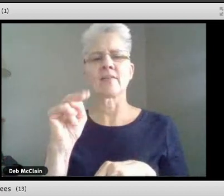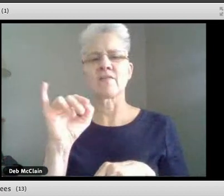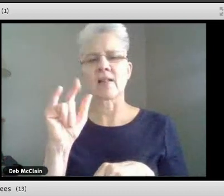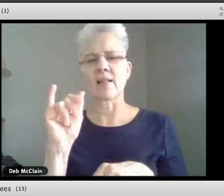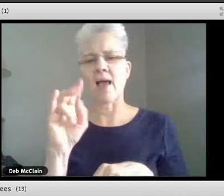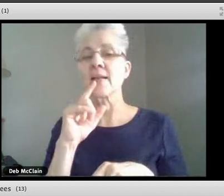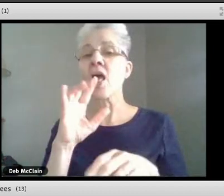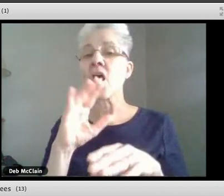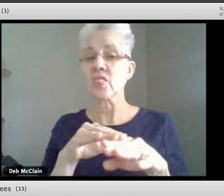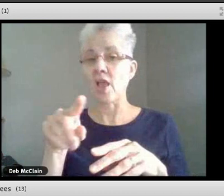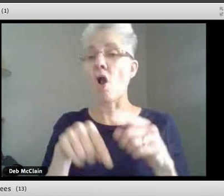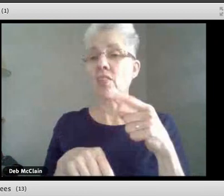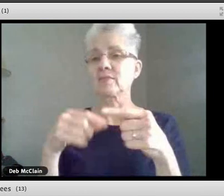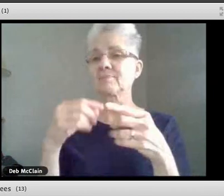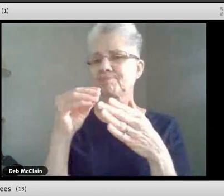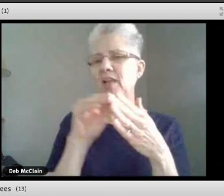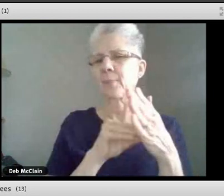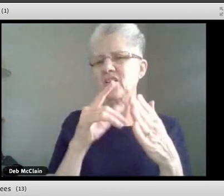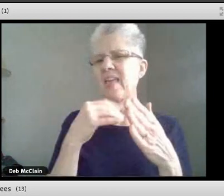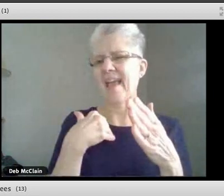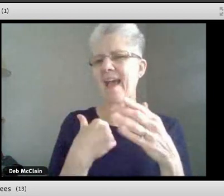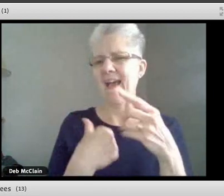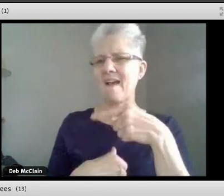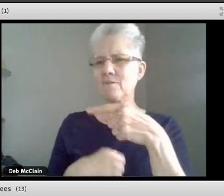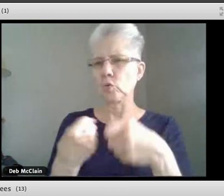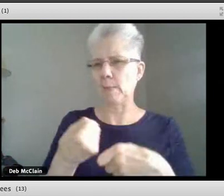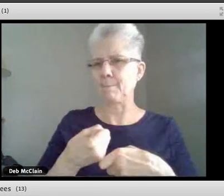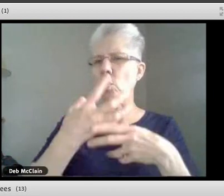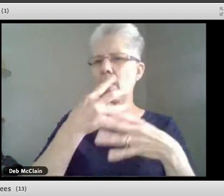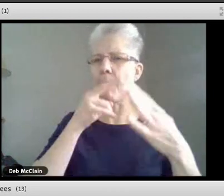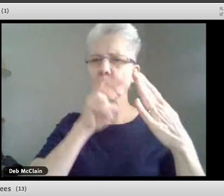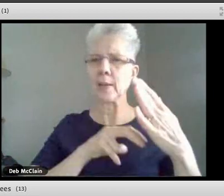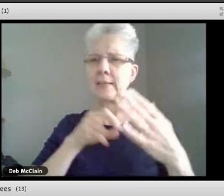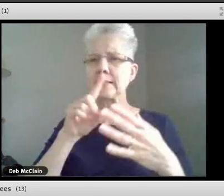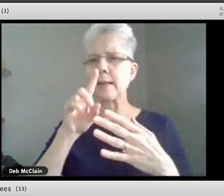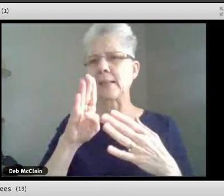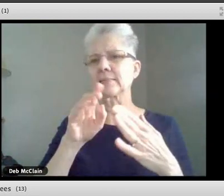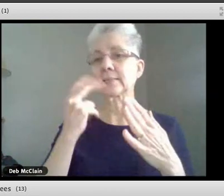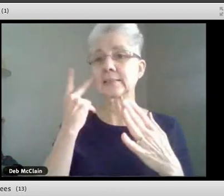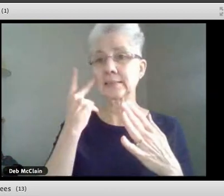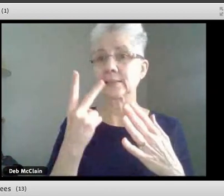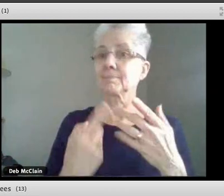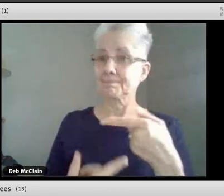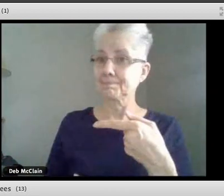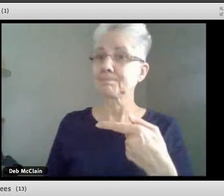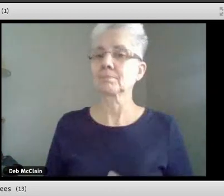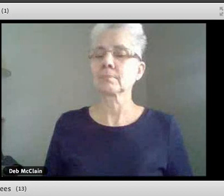so you can check your databases to see. Right. Absolutely, audio for the journals.